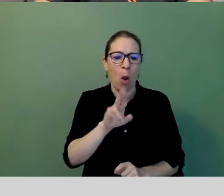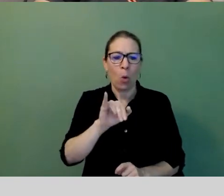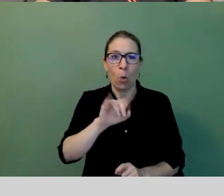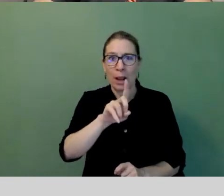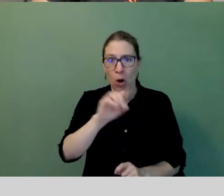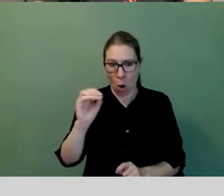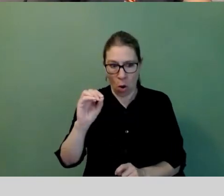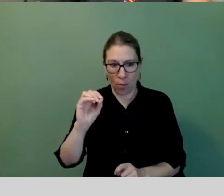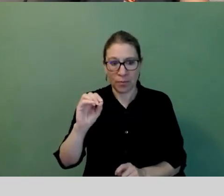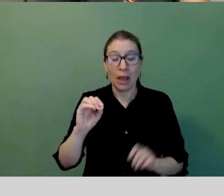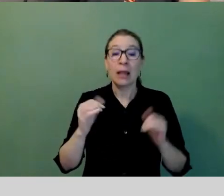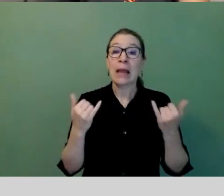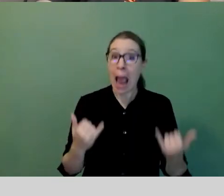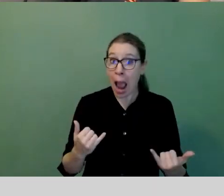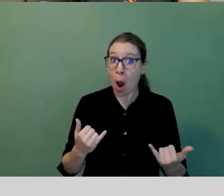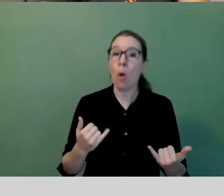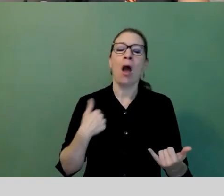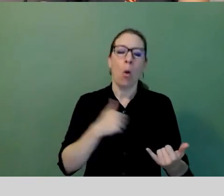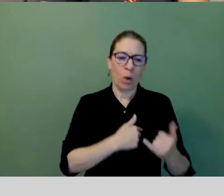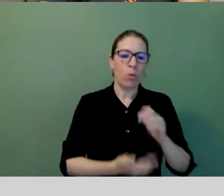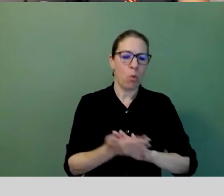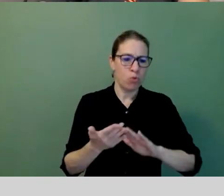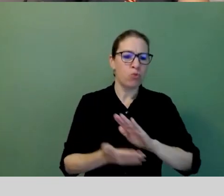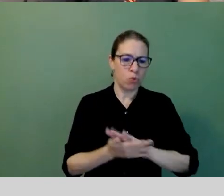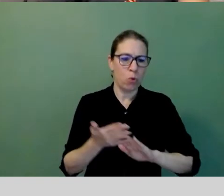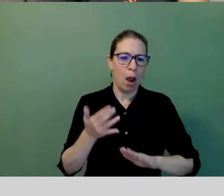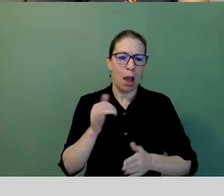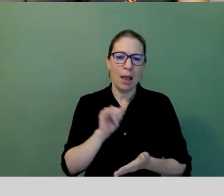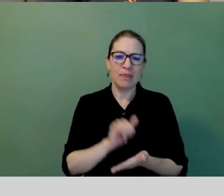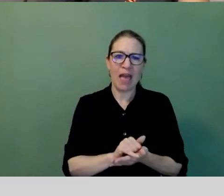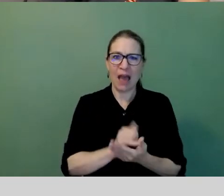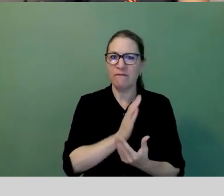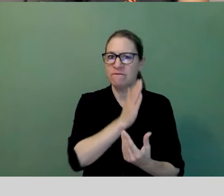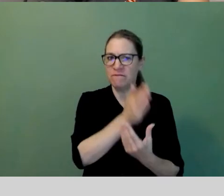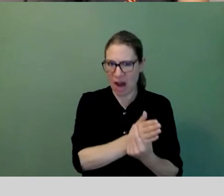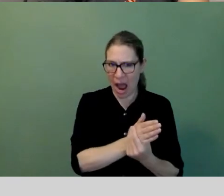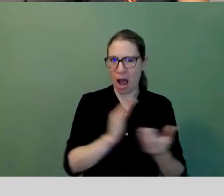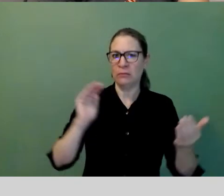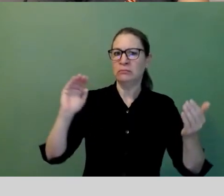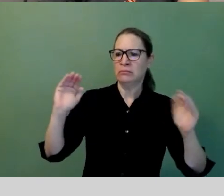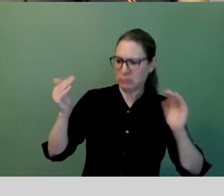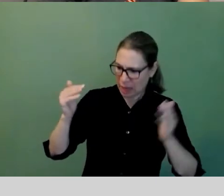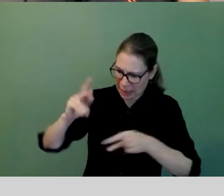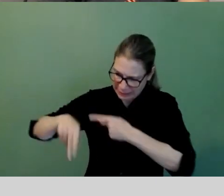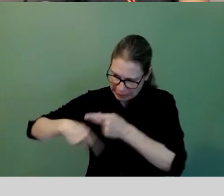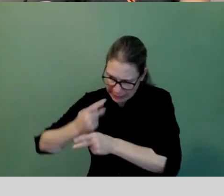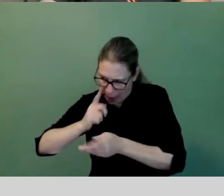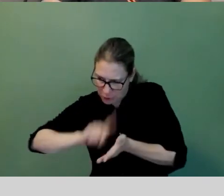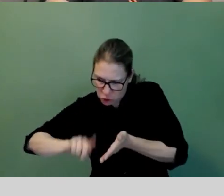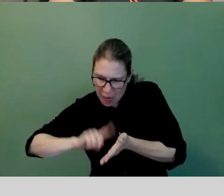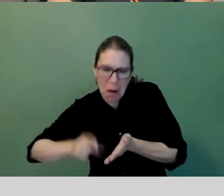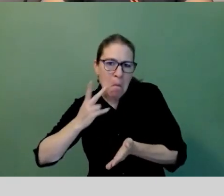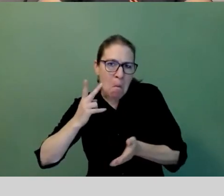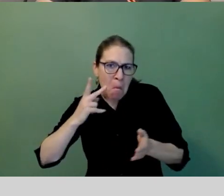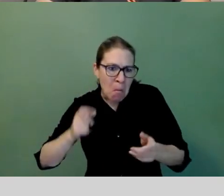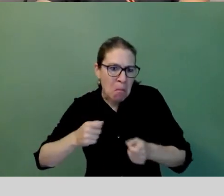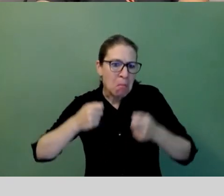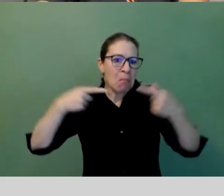And now let's go on to run this particular file against the type checker and see, are we seeing the same error or not.